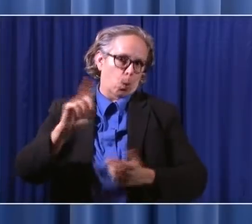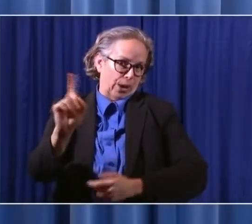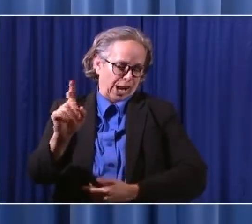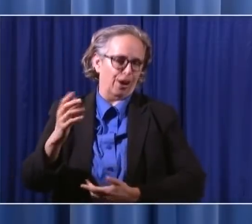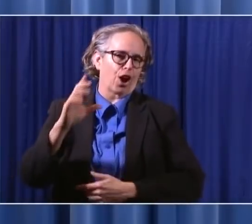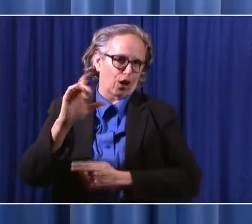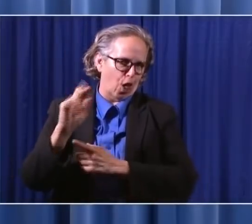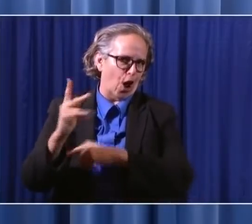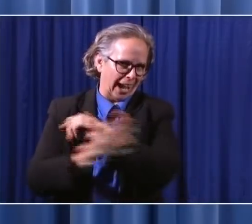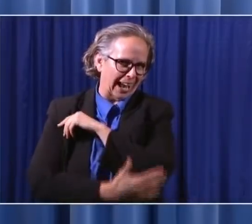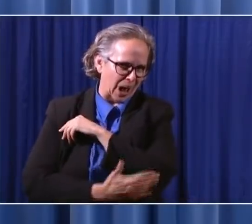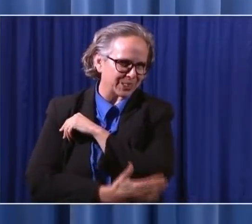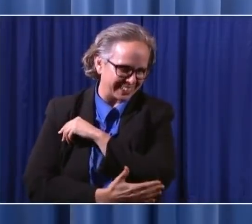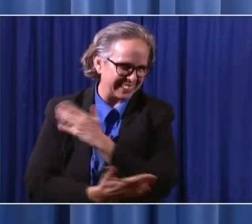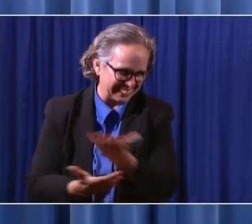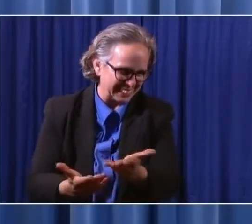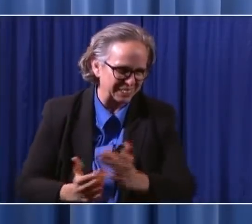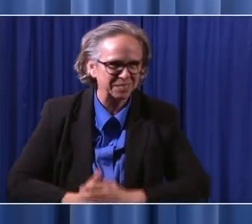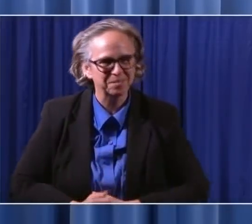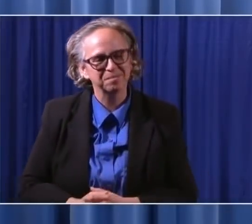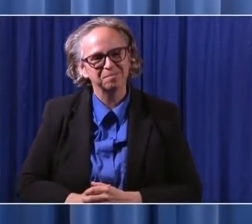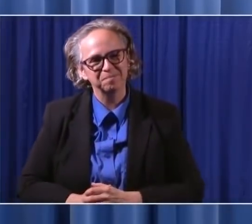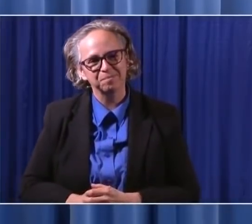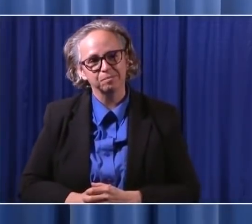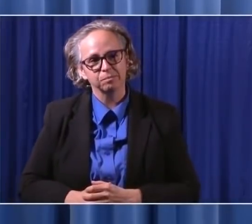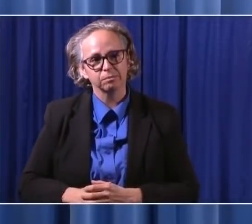OF THEM ARE. THE GOVERNOR IS HERE NOW AND LET'S HEAD TO THE PODIUM.